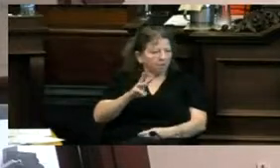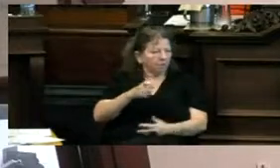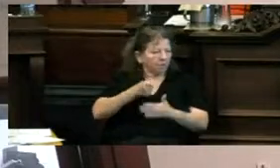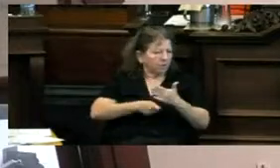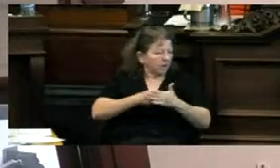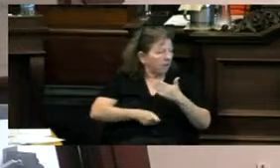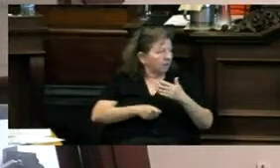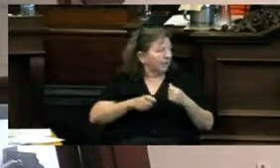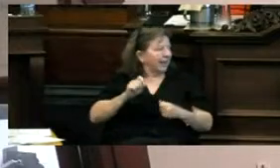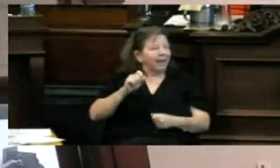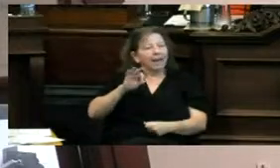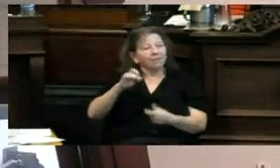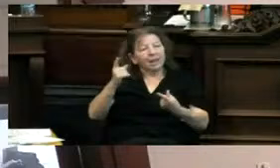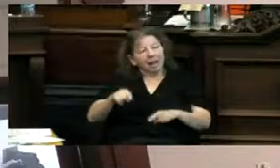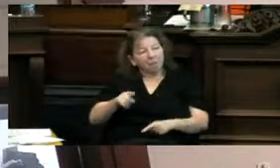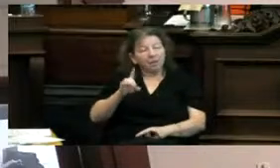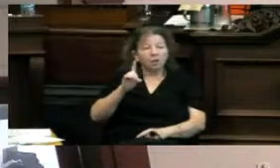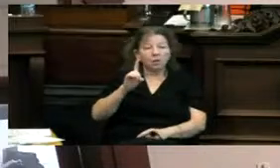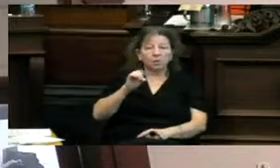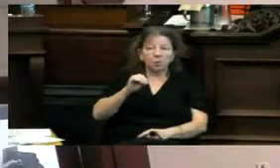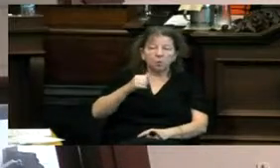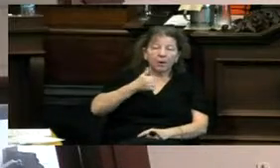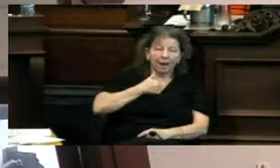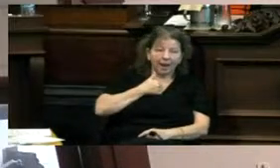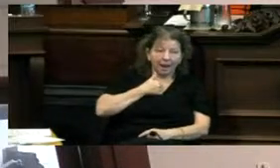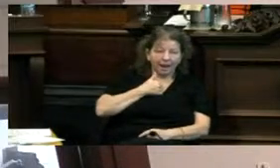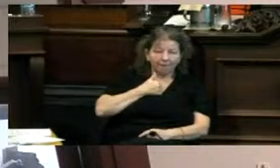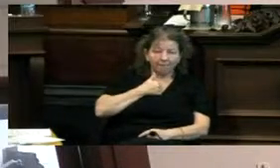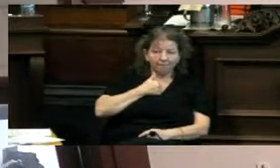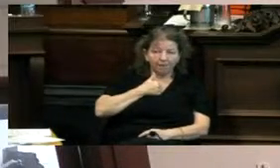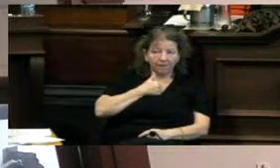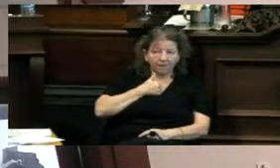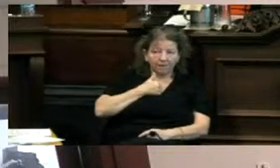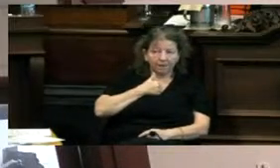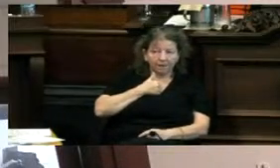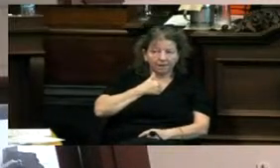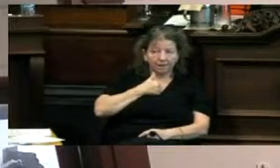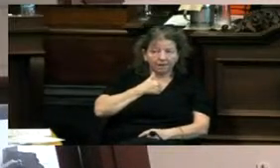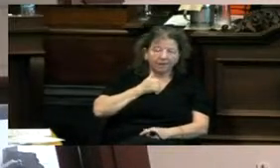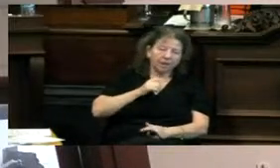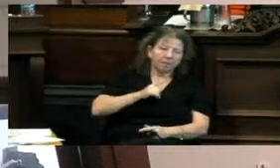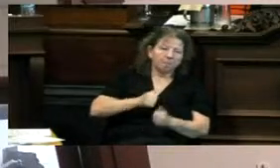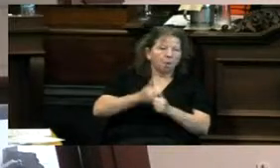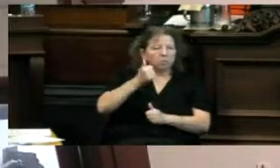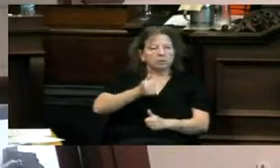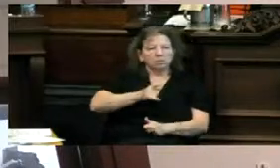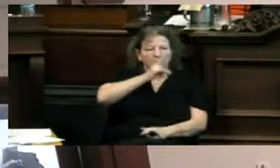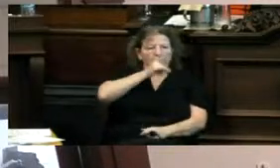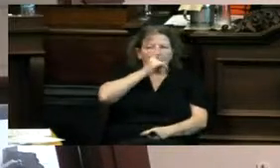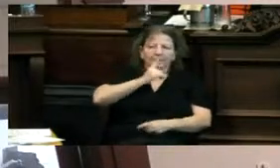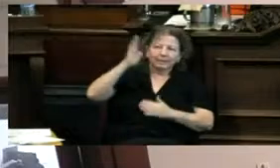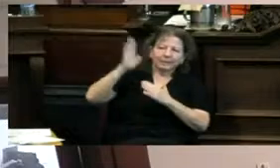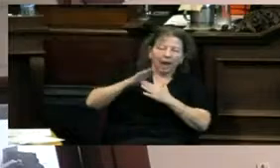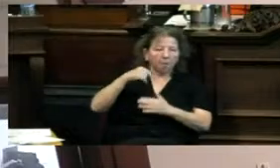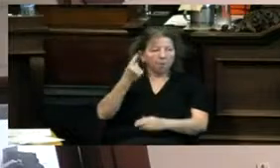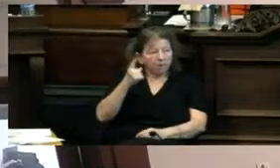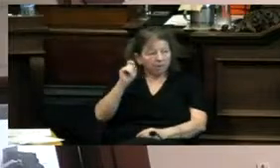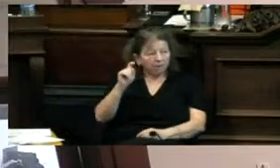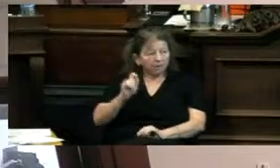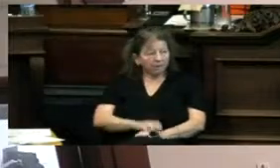any additional bells and whistles that comes with the software. And if so, do we have the, you know, the Cadillac or